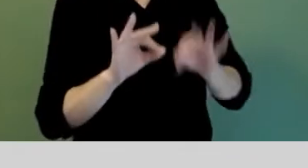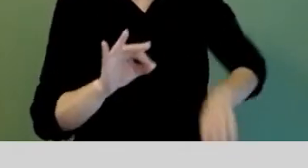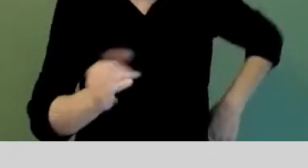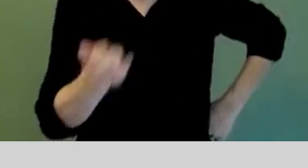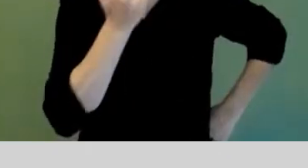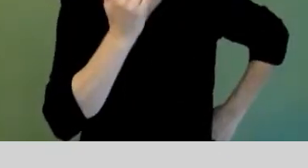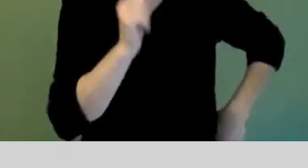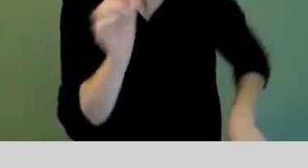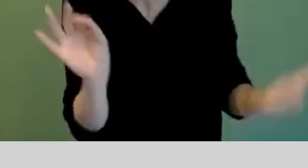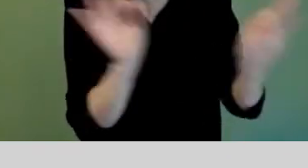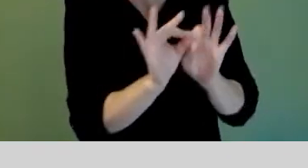A bit about me.